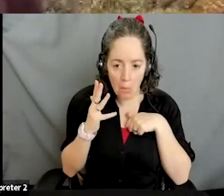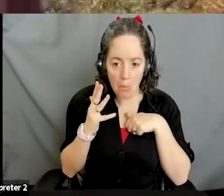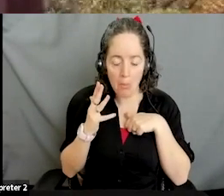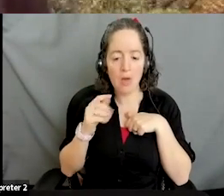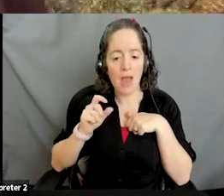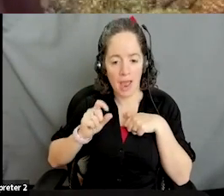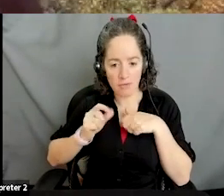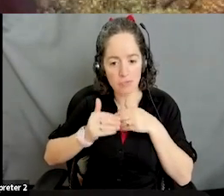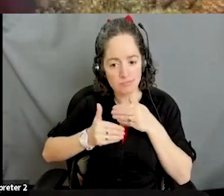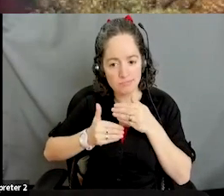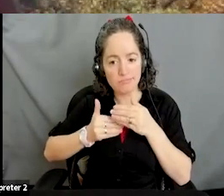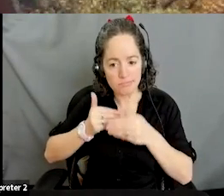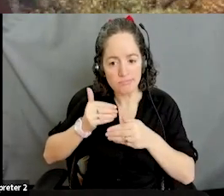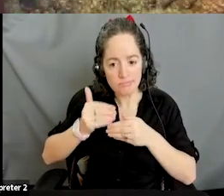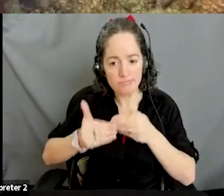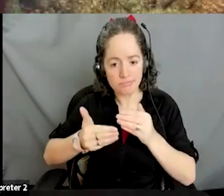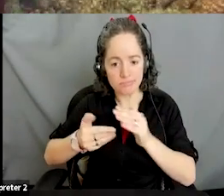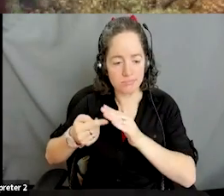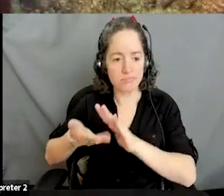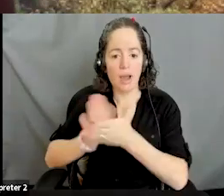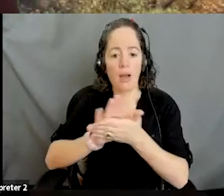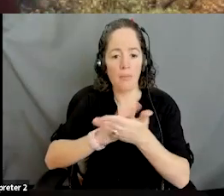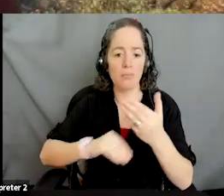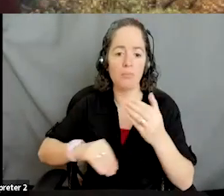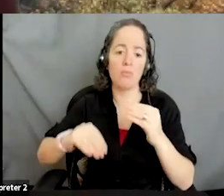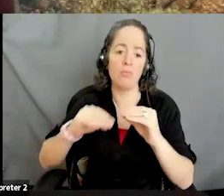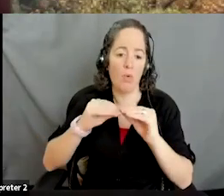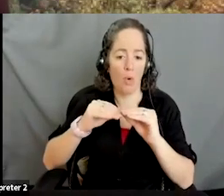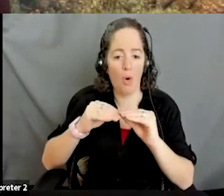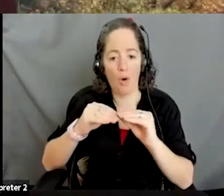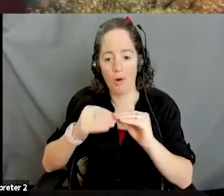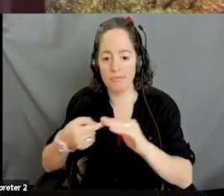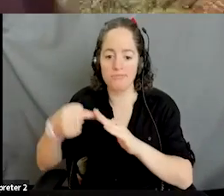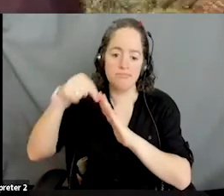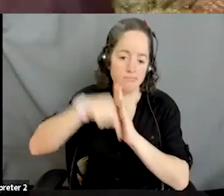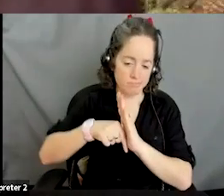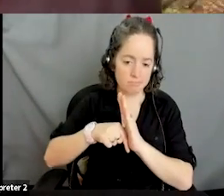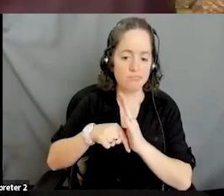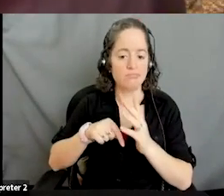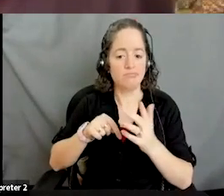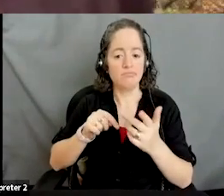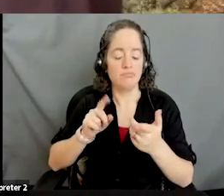in my opinion, for adoption to be where it needs to be, where we'd all like it to be.